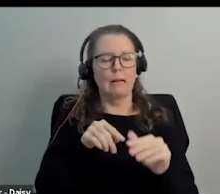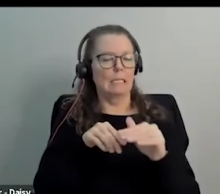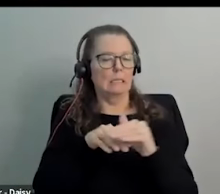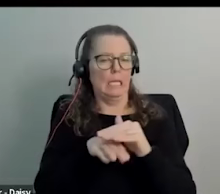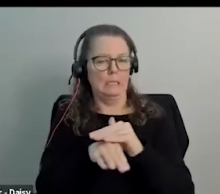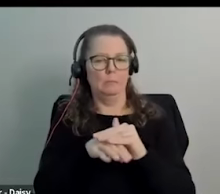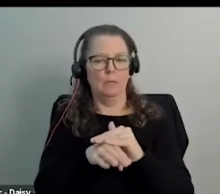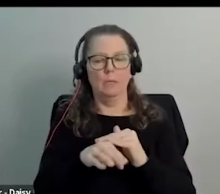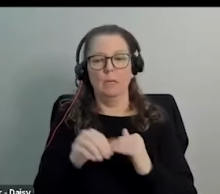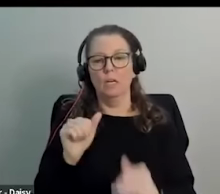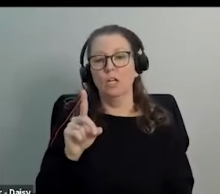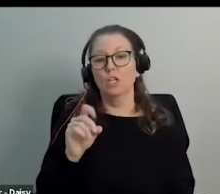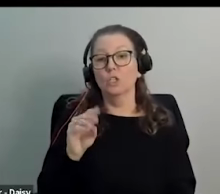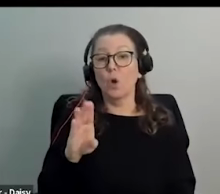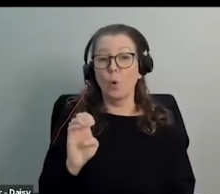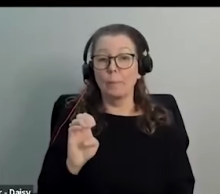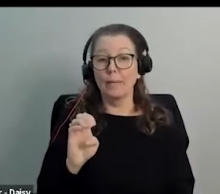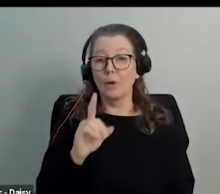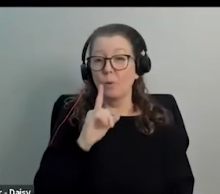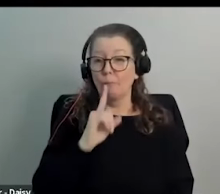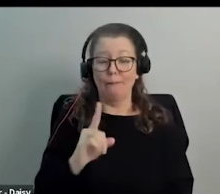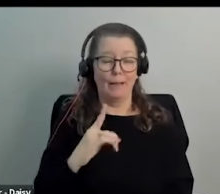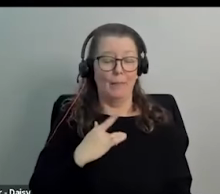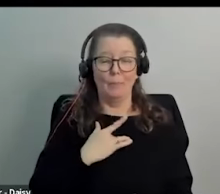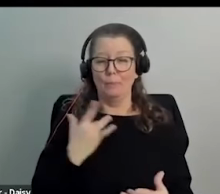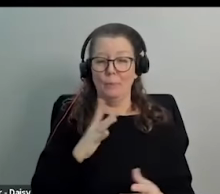and Adobe has been happy to be part of that organization.